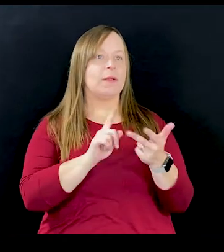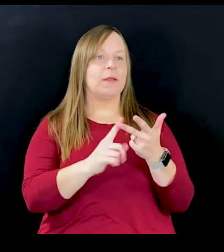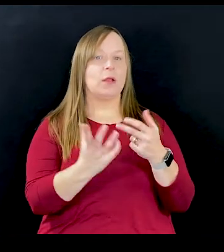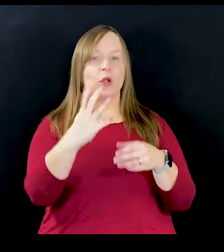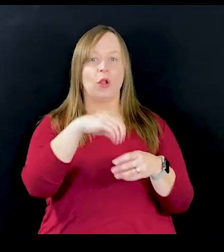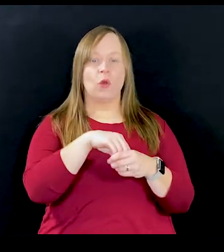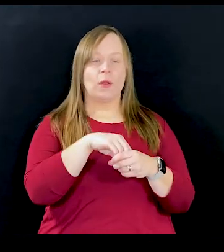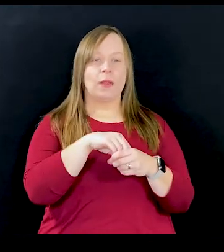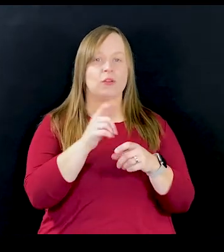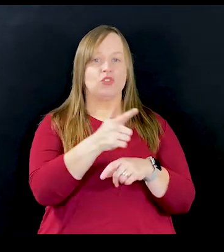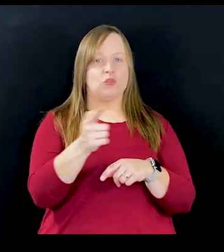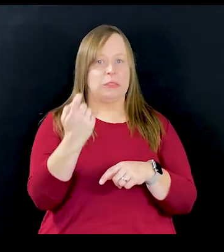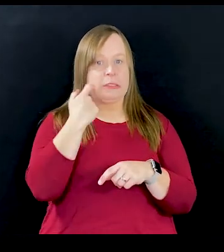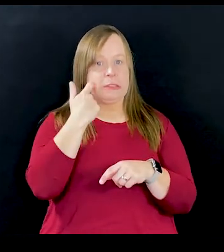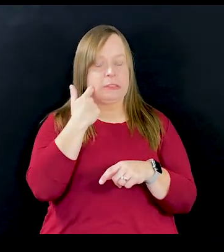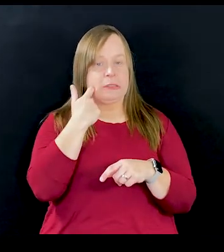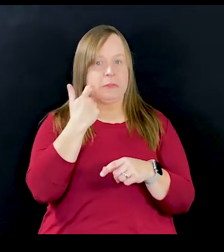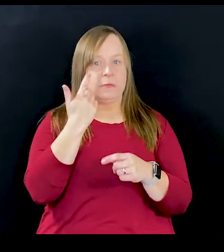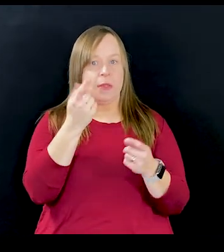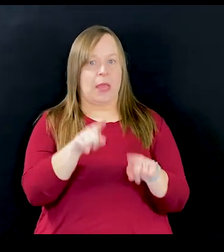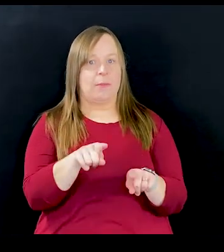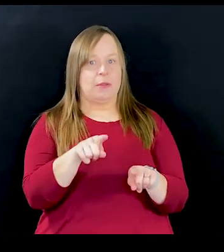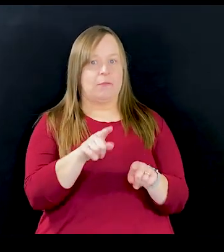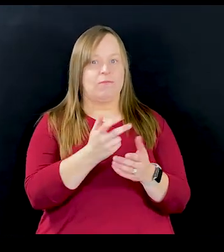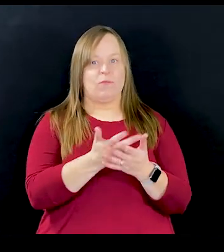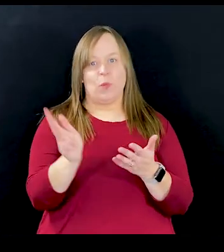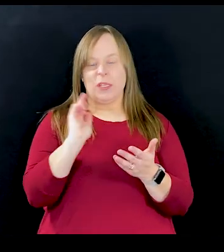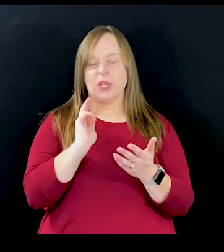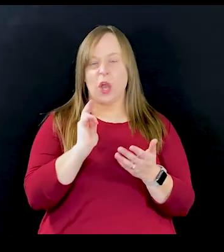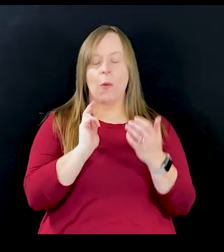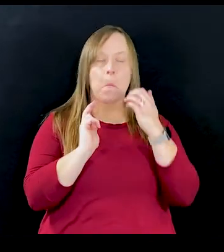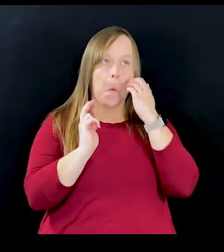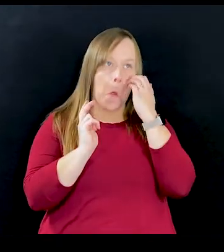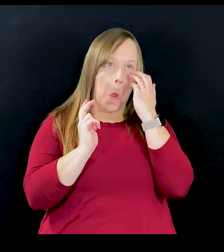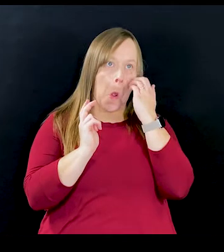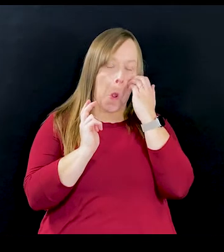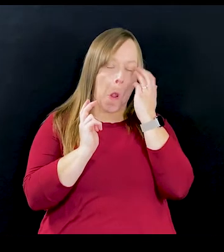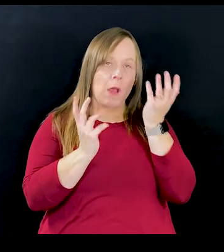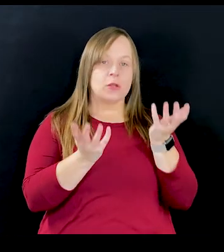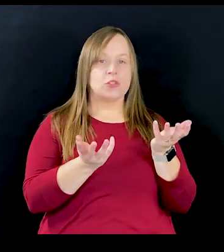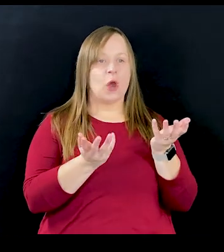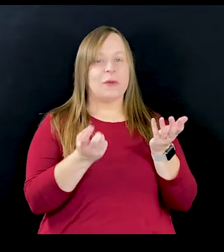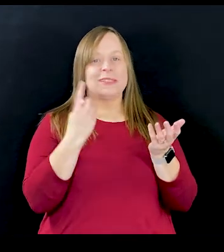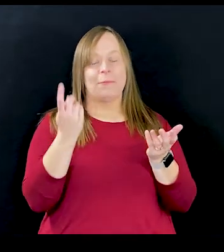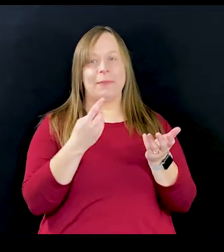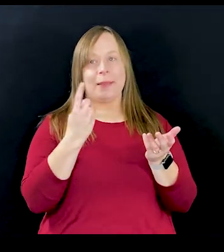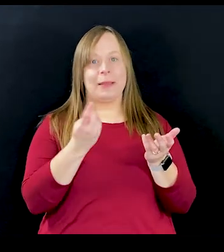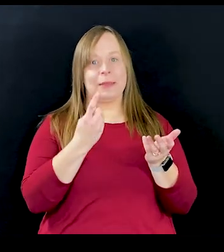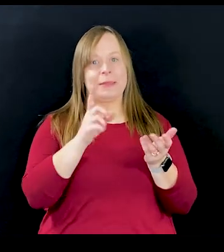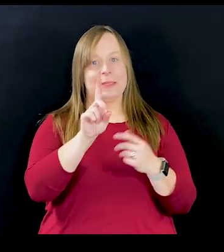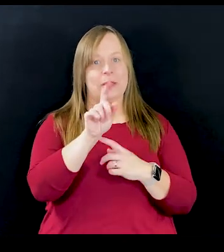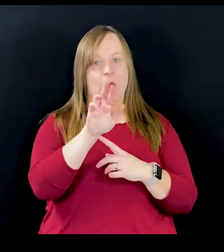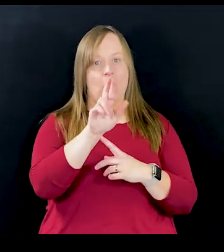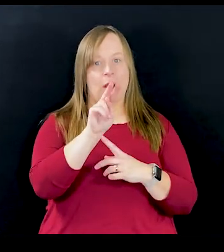including the shooting that did take place just a couple of weeks ago. So it is something that Disability Rights New